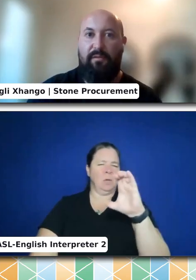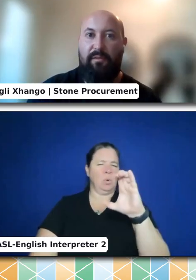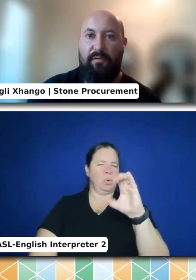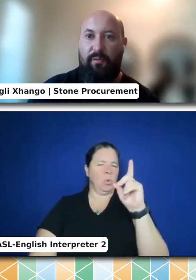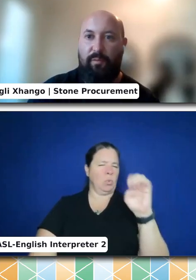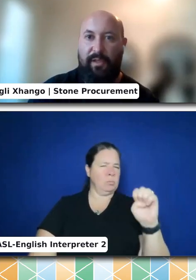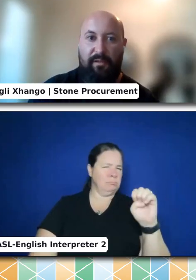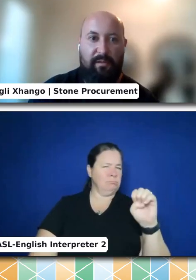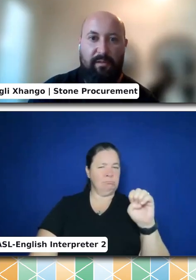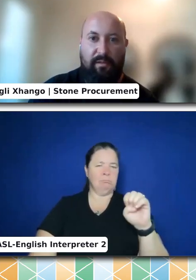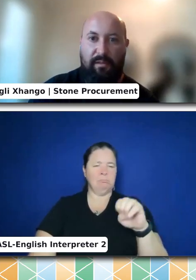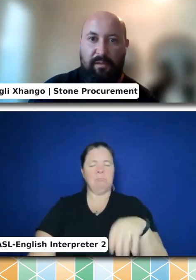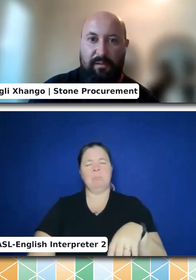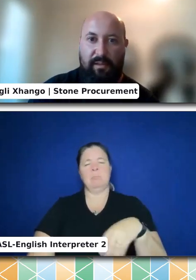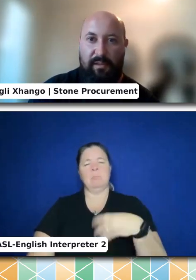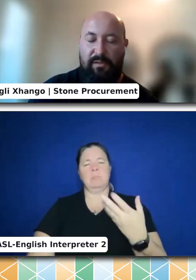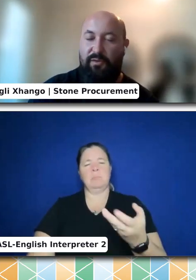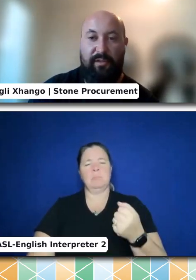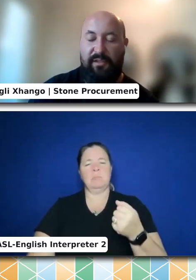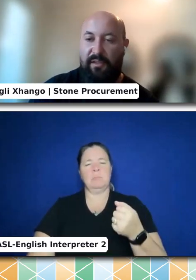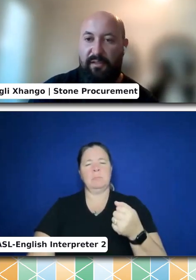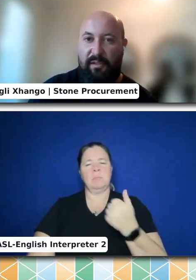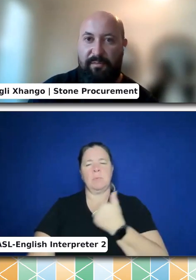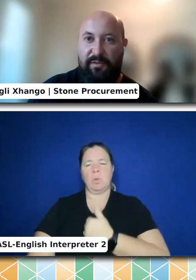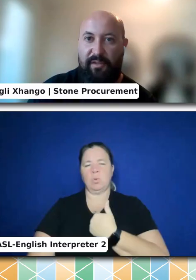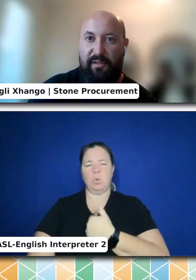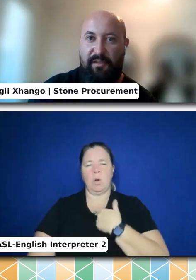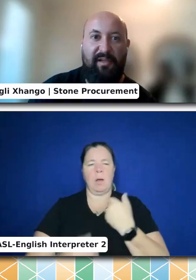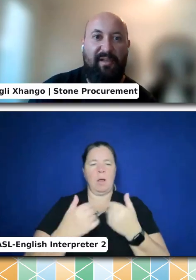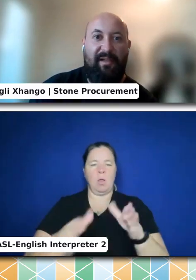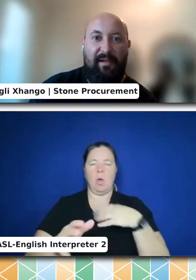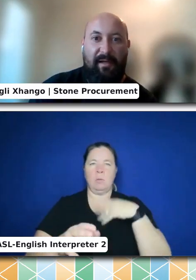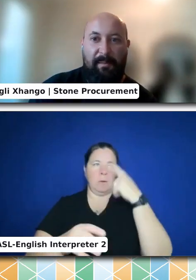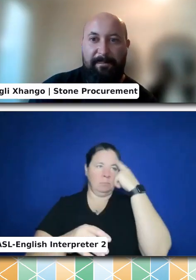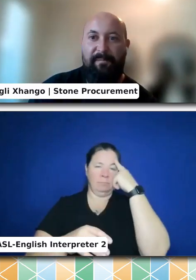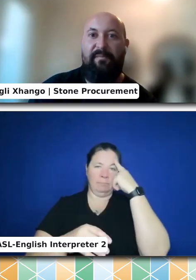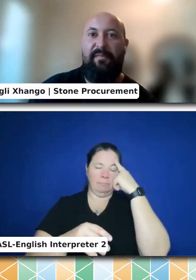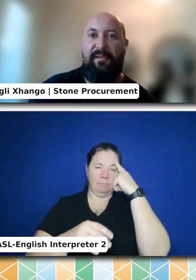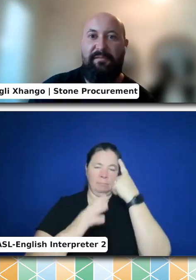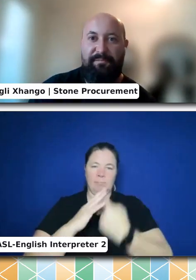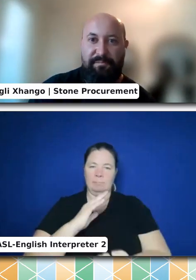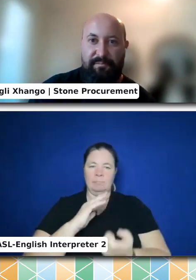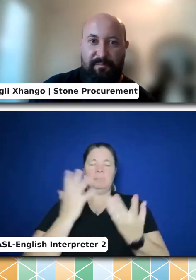Await… Sorry, guys, I lost my train of thought there. Um…